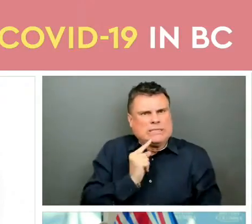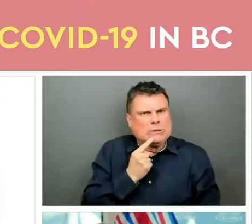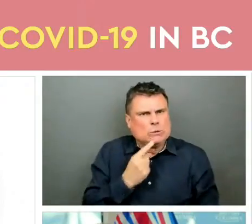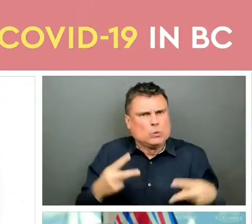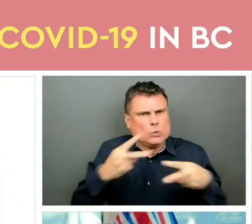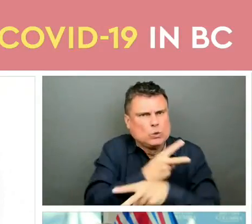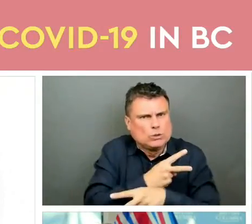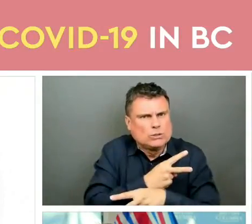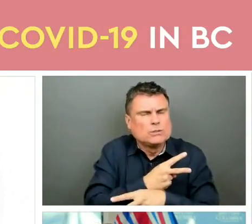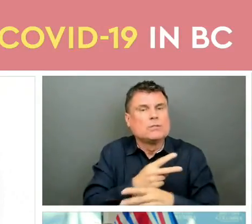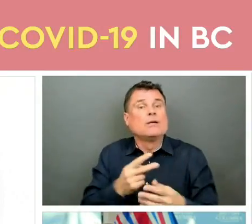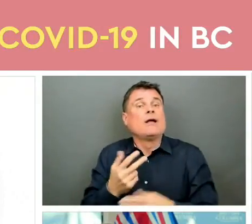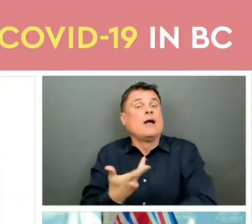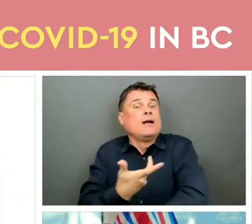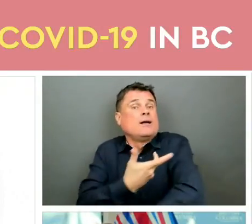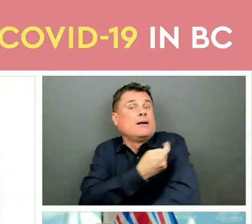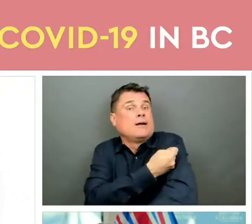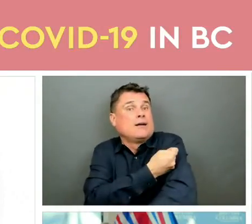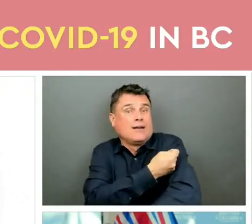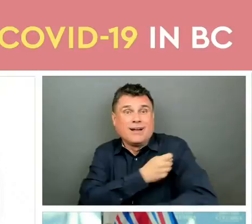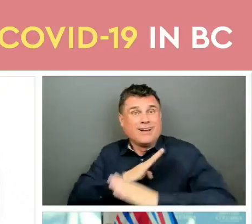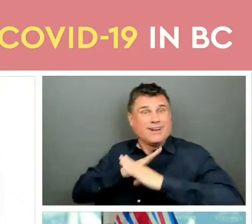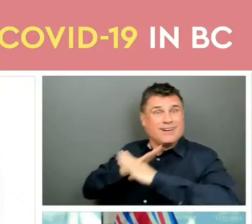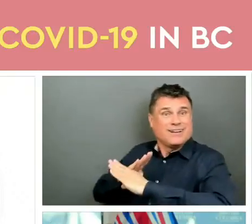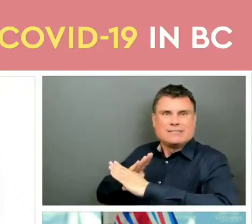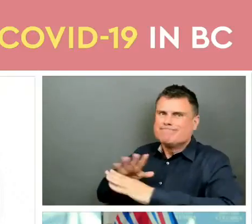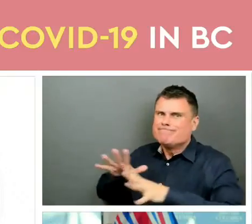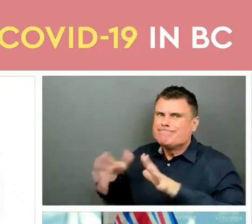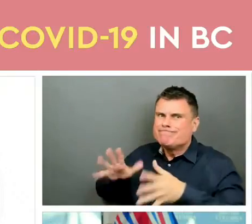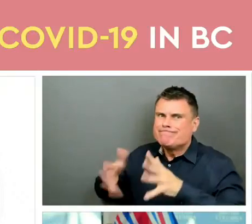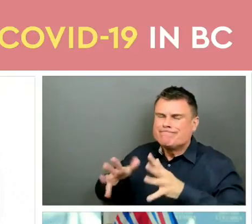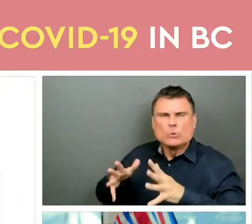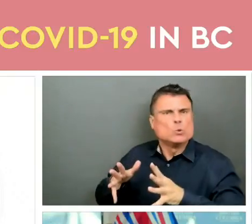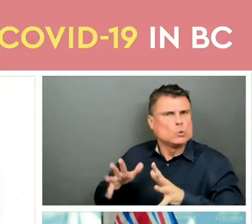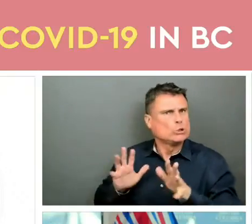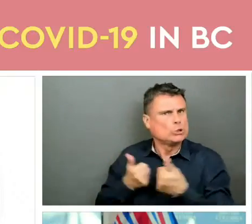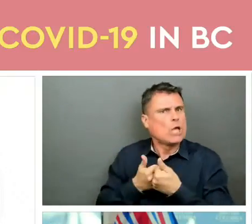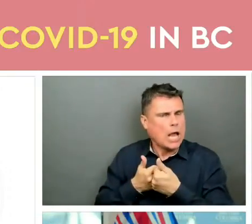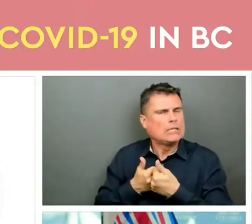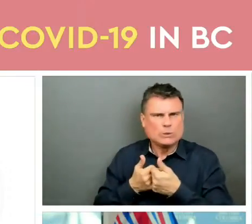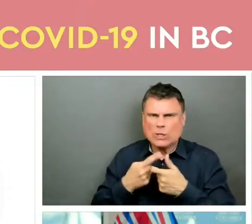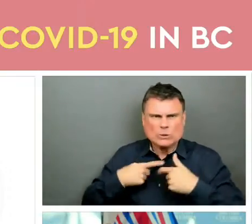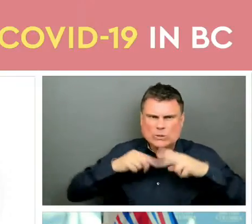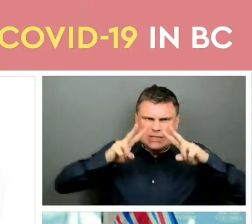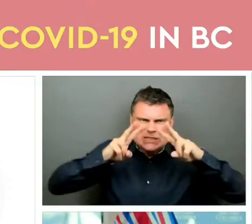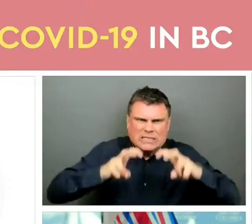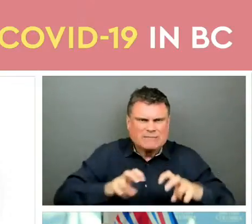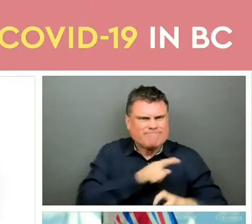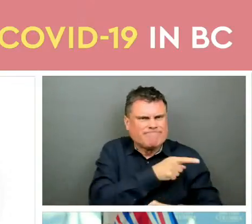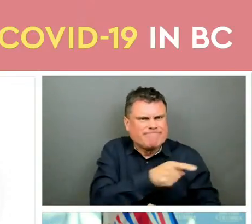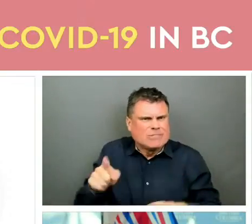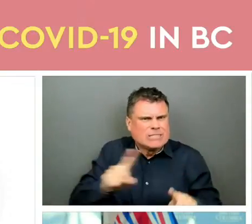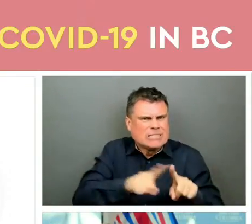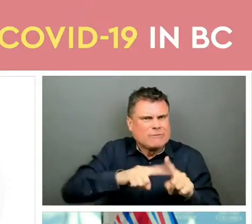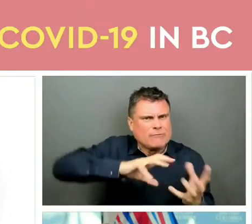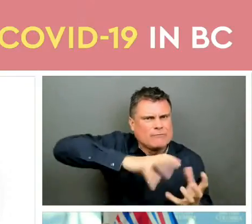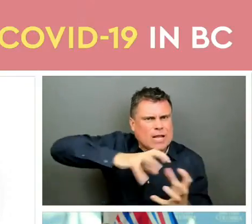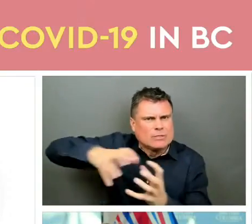with diagnostic tests. And as a result, we do know that some of these